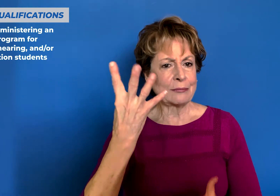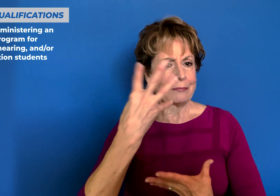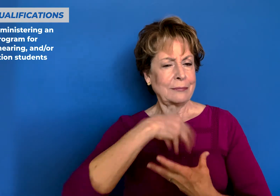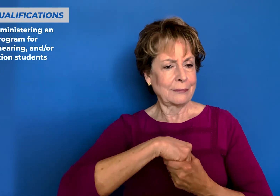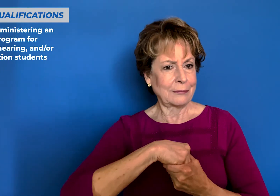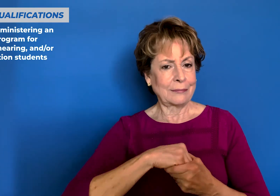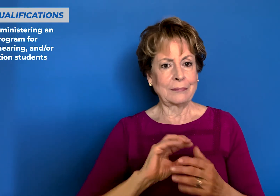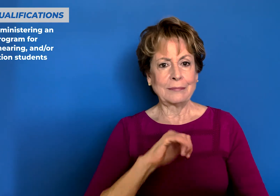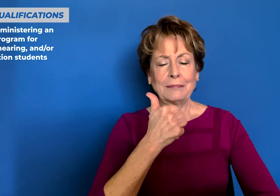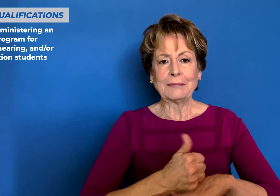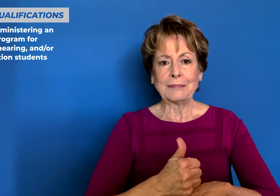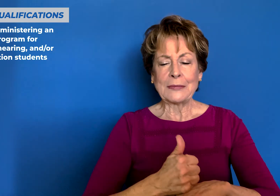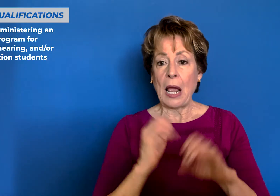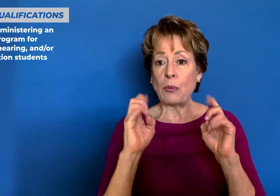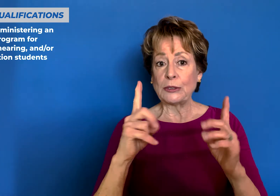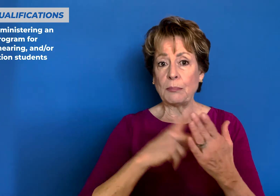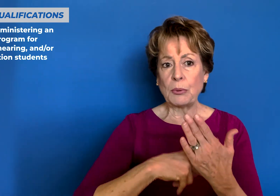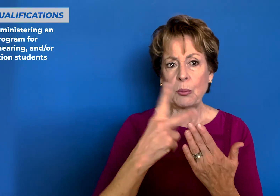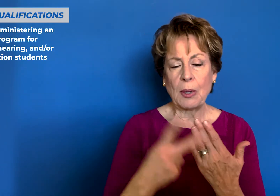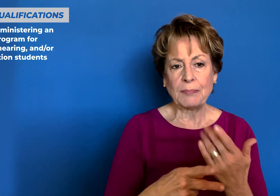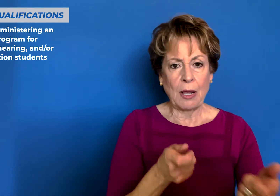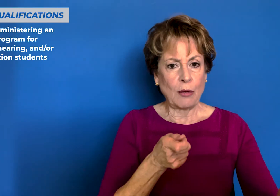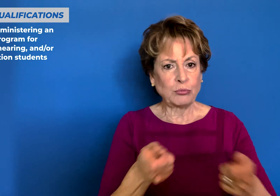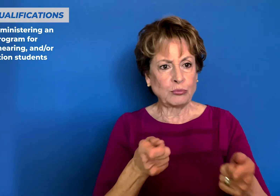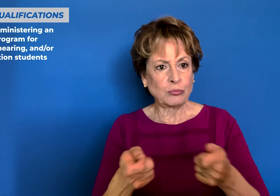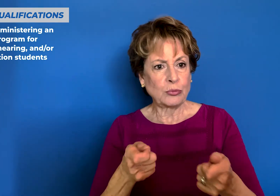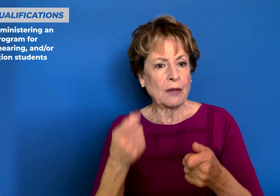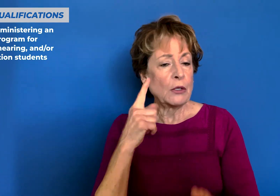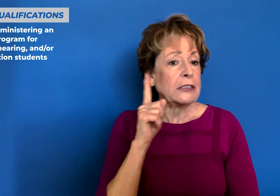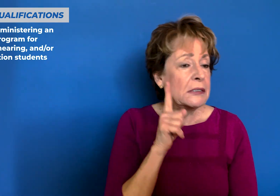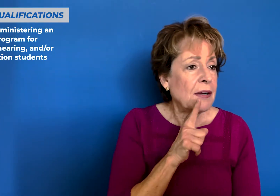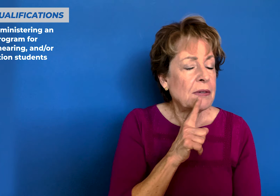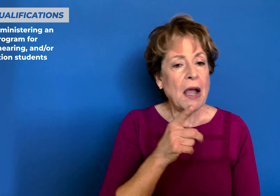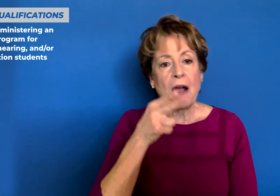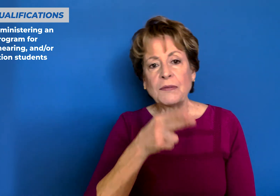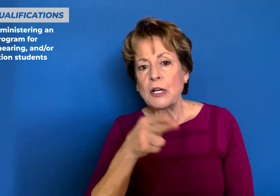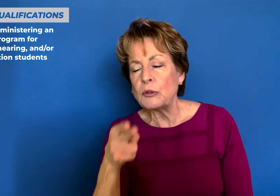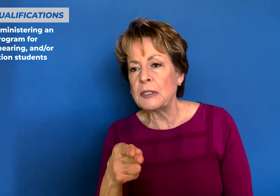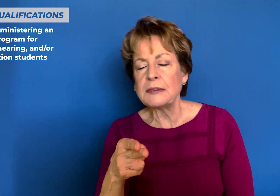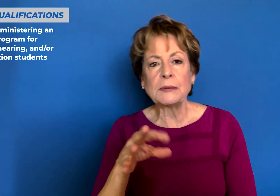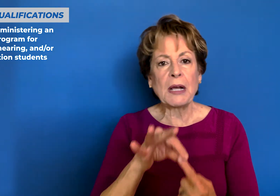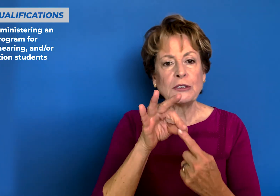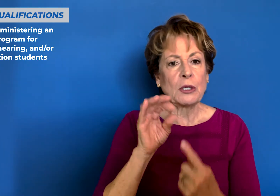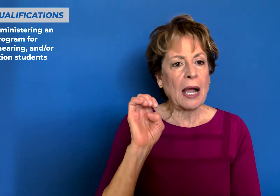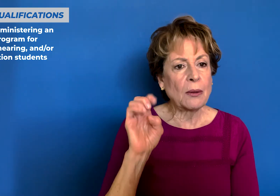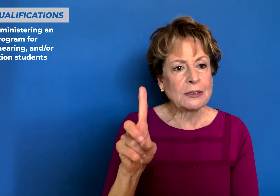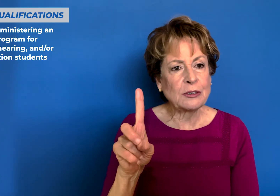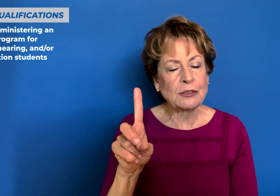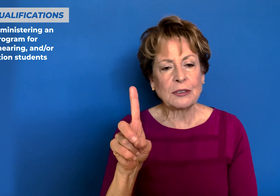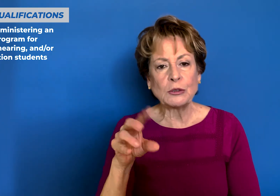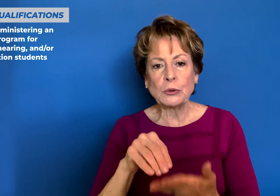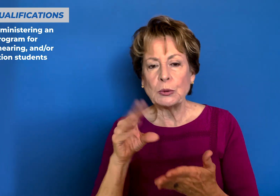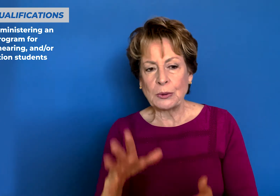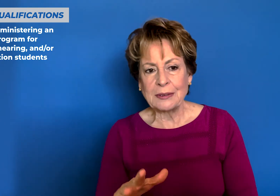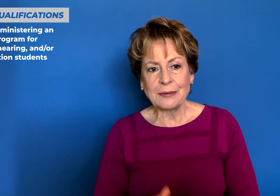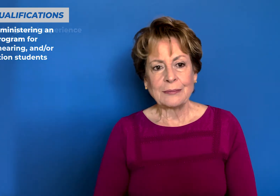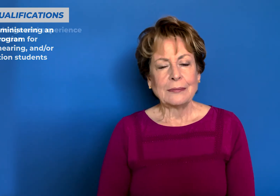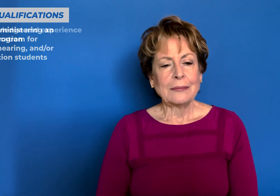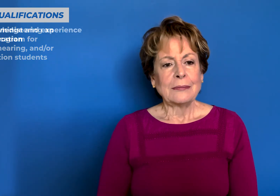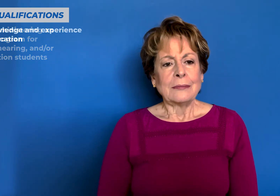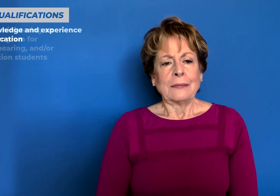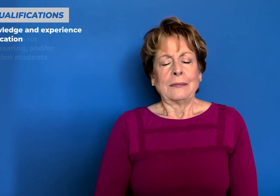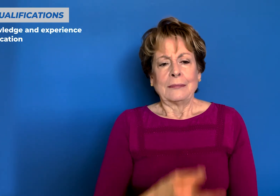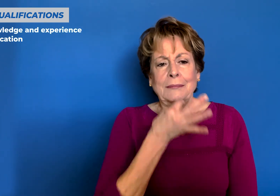Experience administering an educational program for Deaf, hard of hearing, and/or special education students.